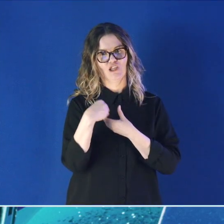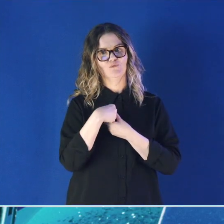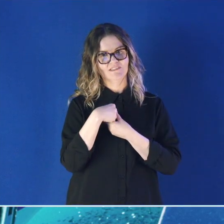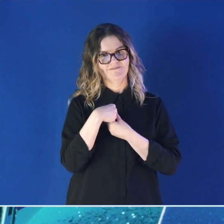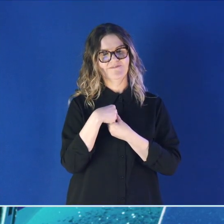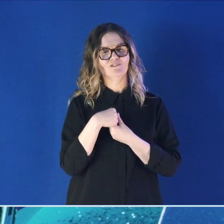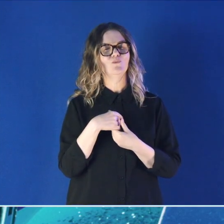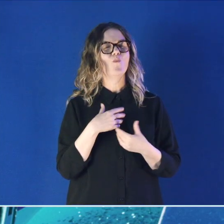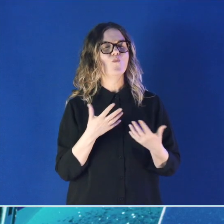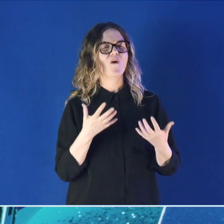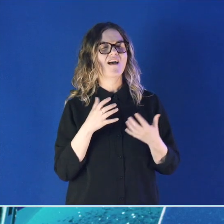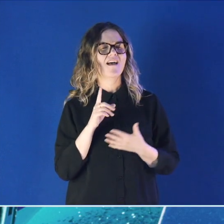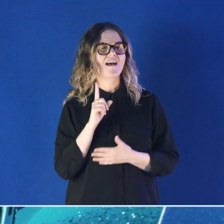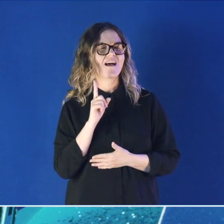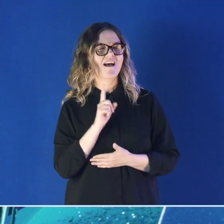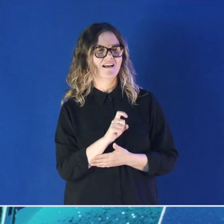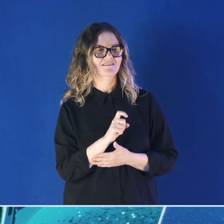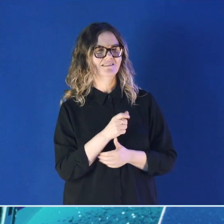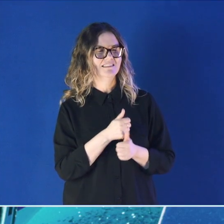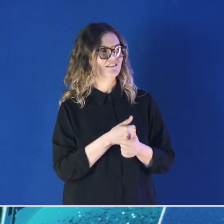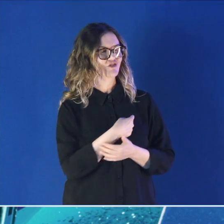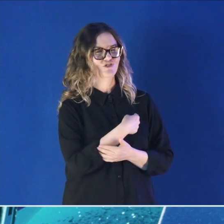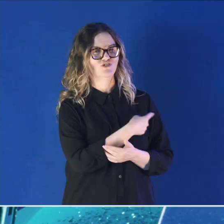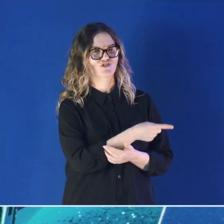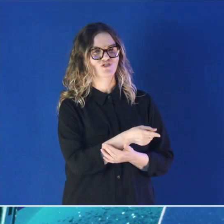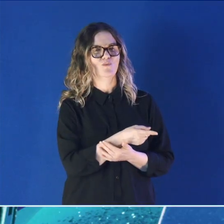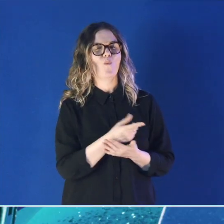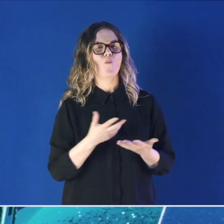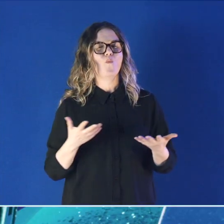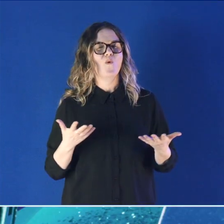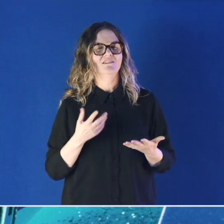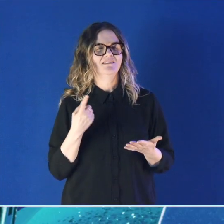that we could do tomorrow that would contribute to that goal